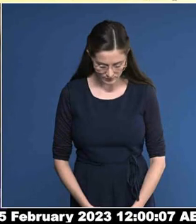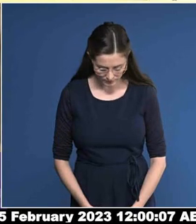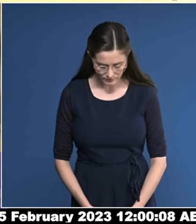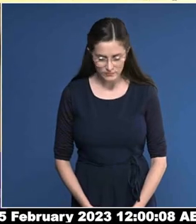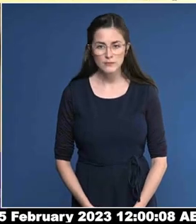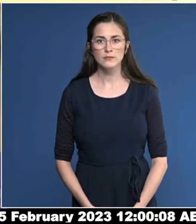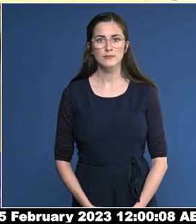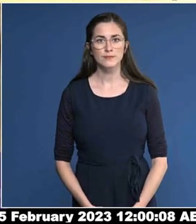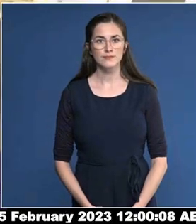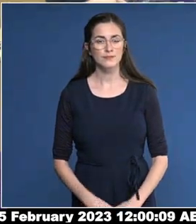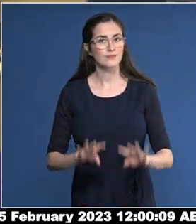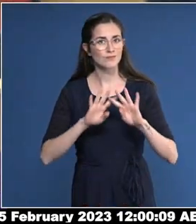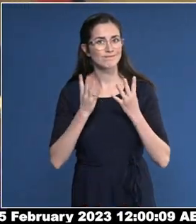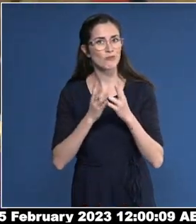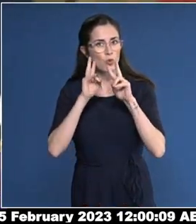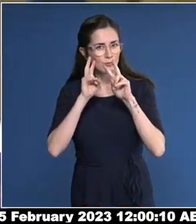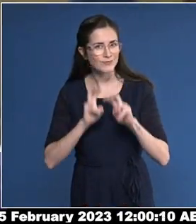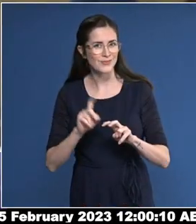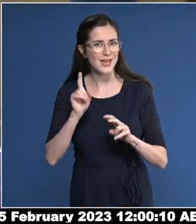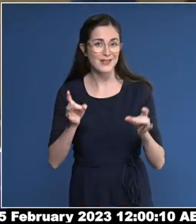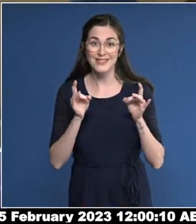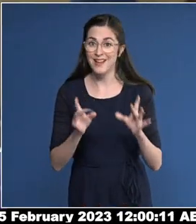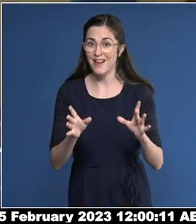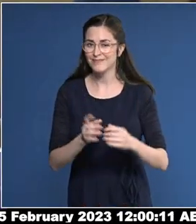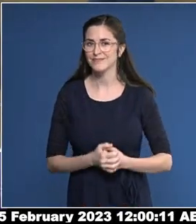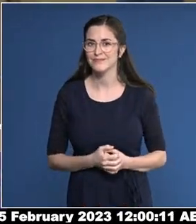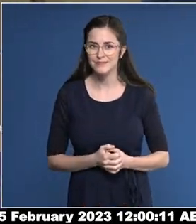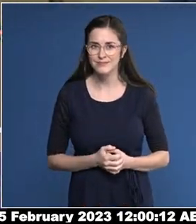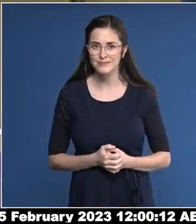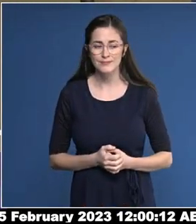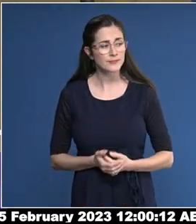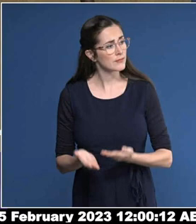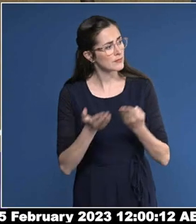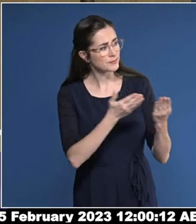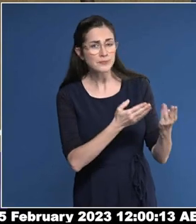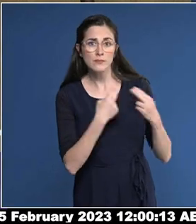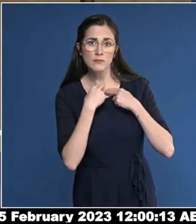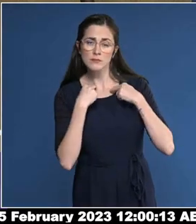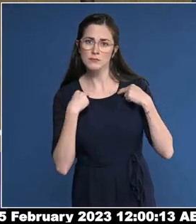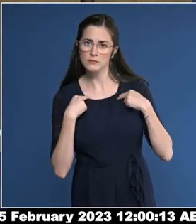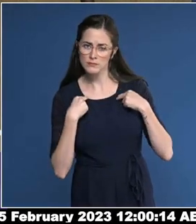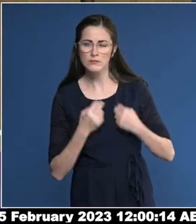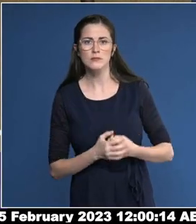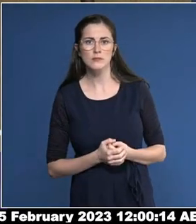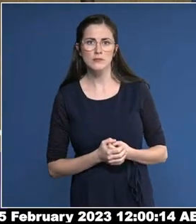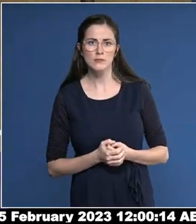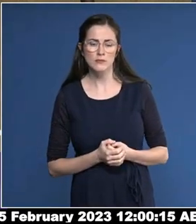The Royal Commission is resumed. Ms Eastman, I have been reminded that I omitted to ask for appearances.